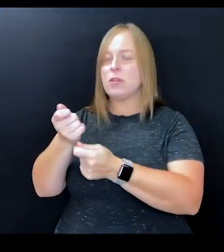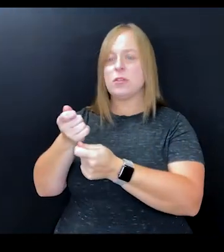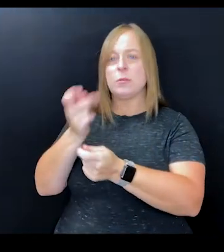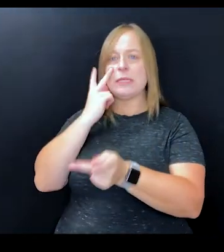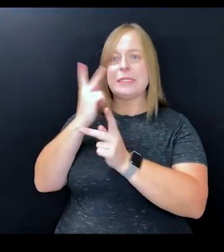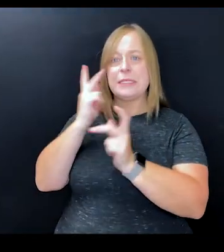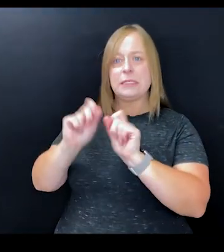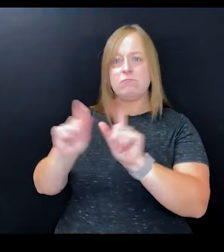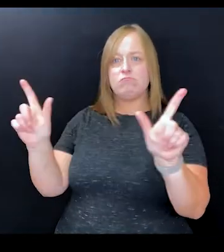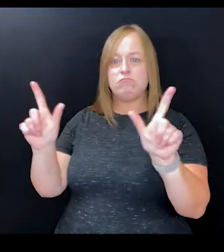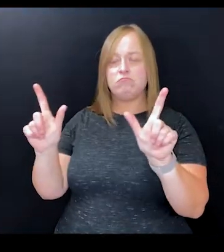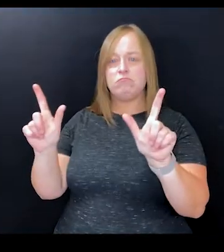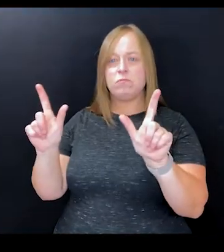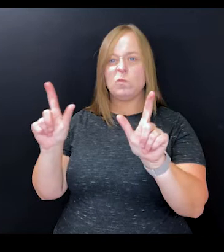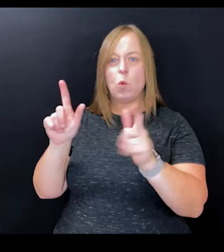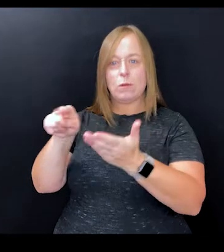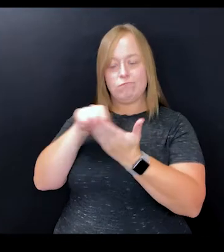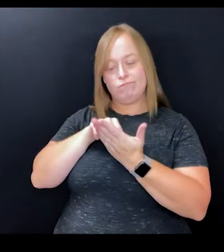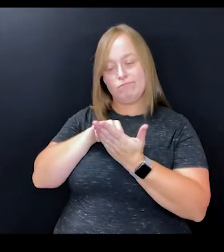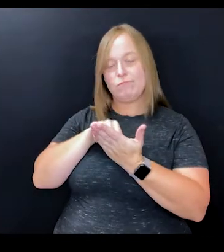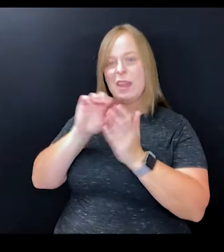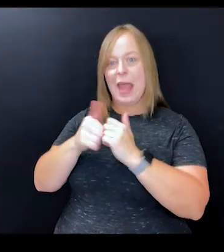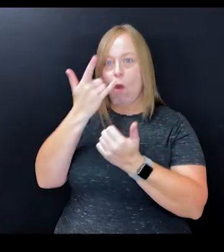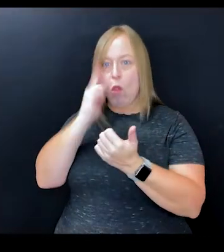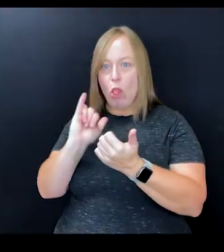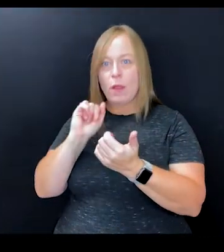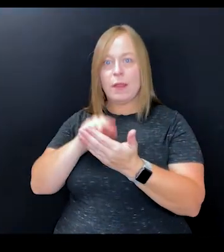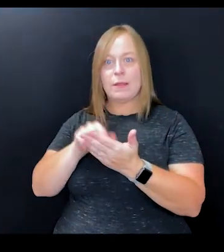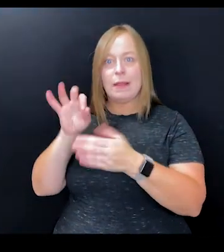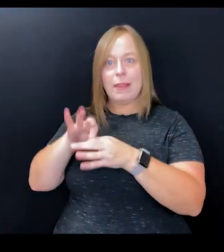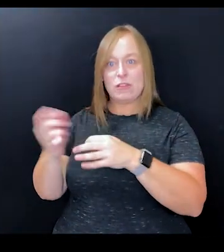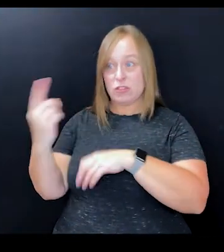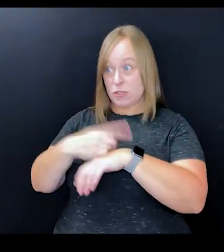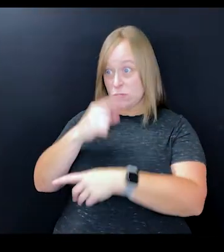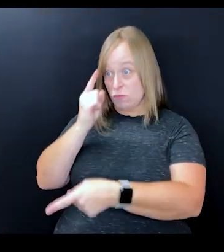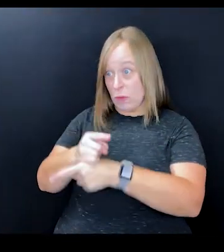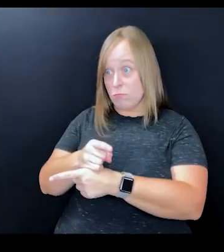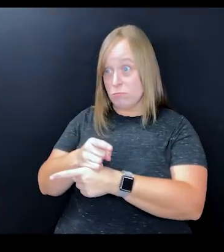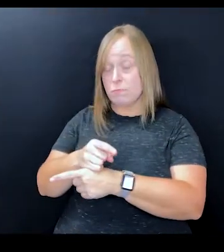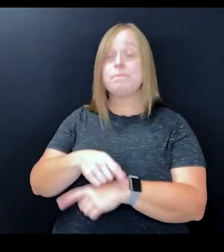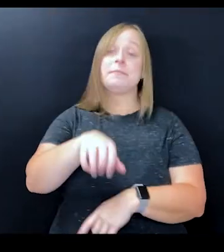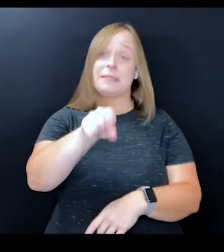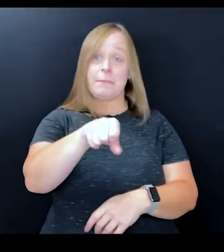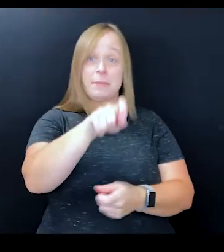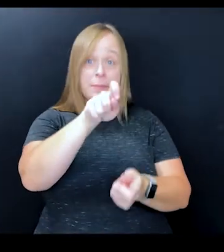you'll be able to see those in how the actual ballot will look on election day, is that correct? [Helen] Yes.